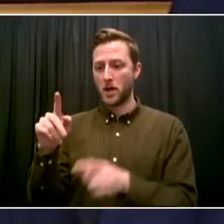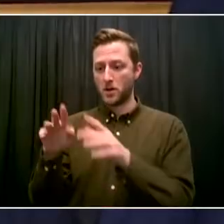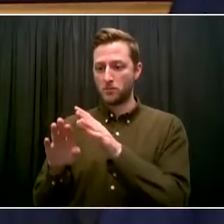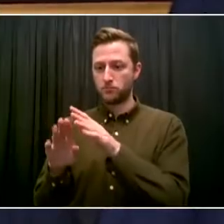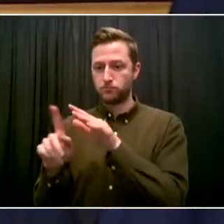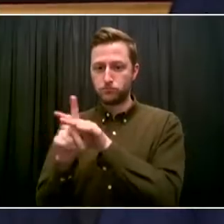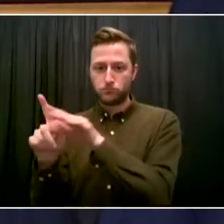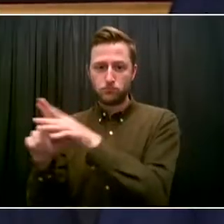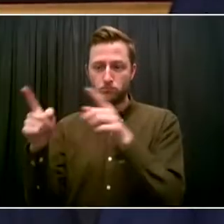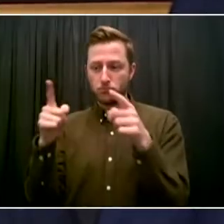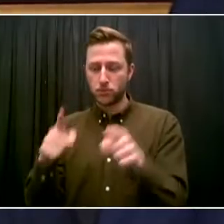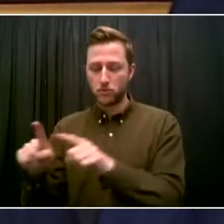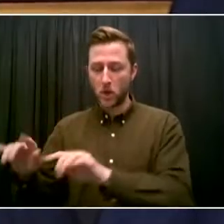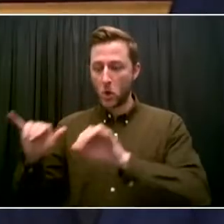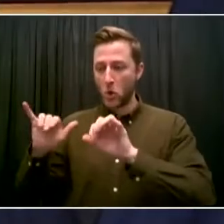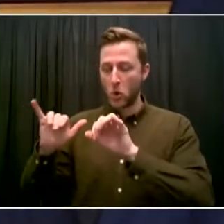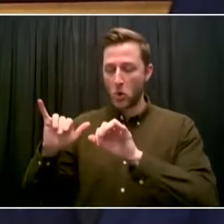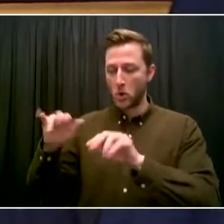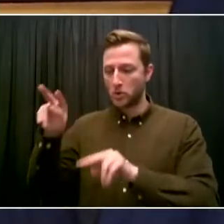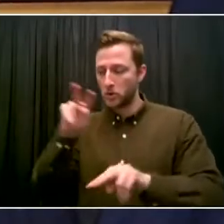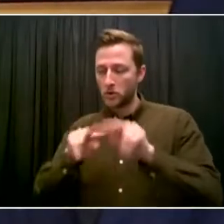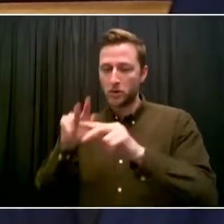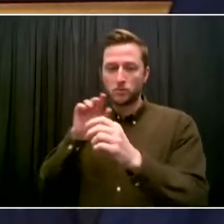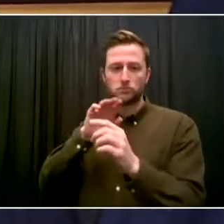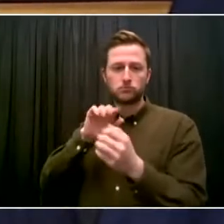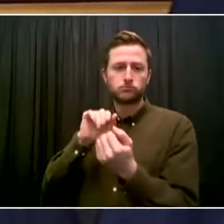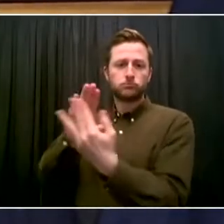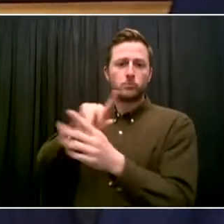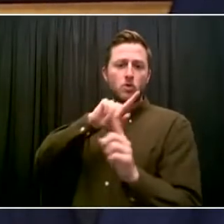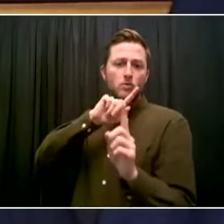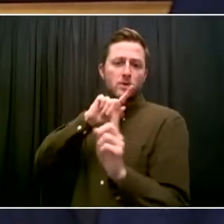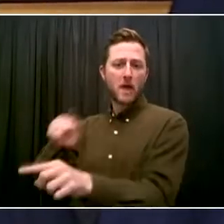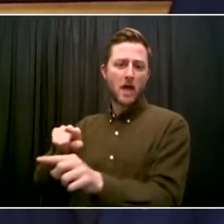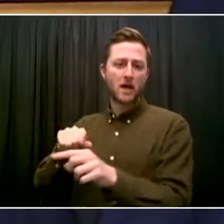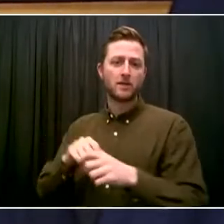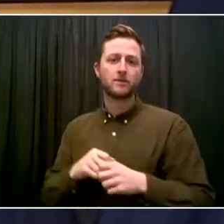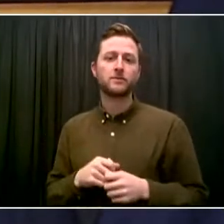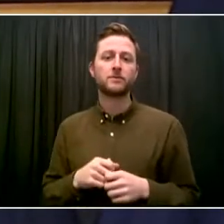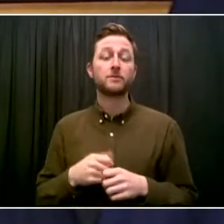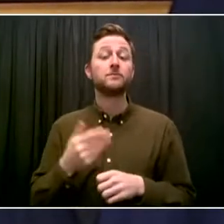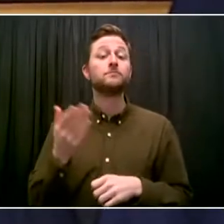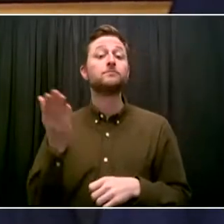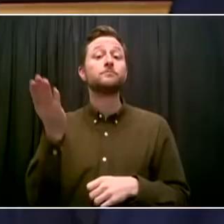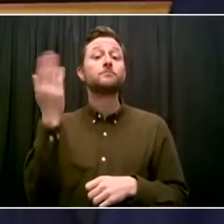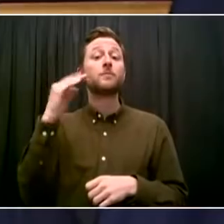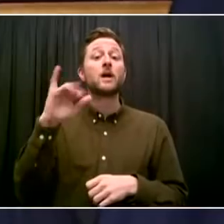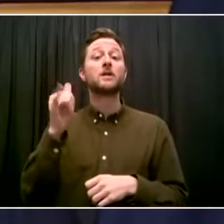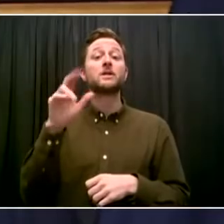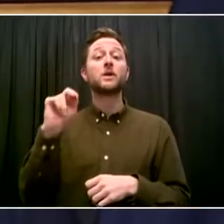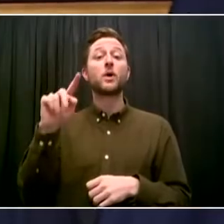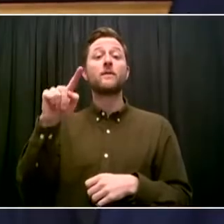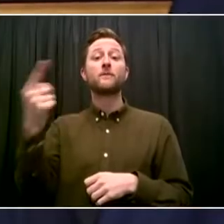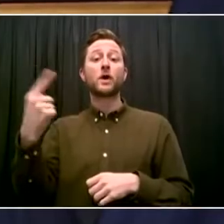AS WE WATCH OUR RESPONSE O TTHIS